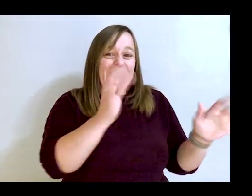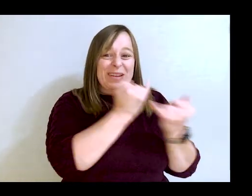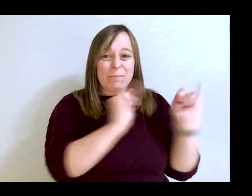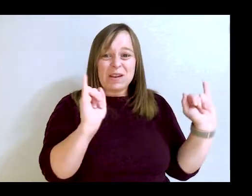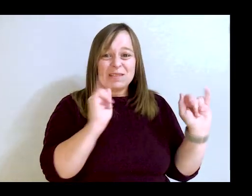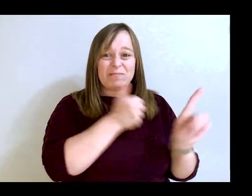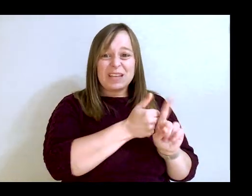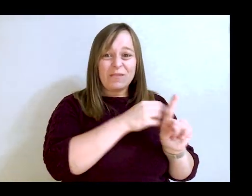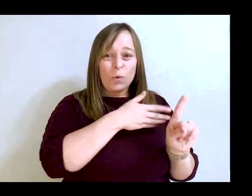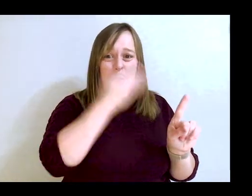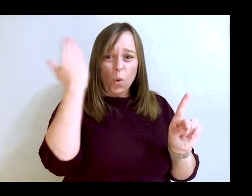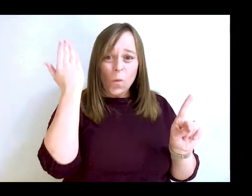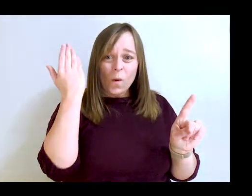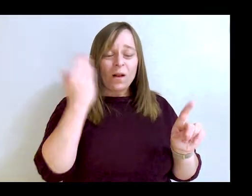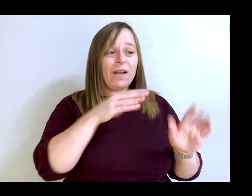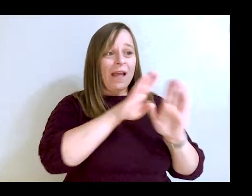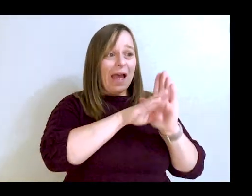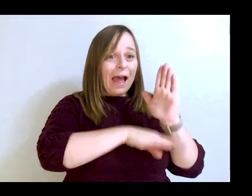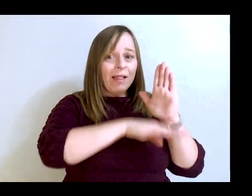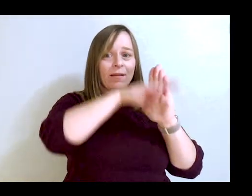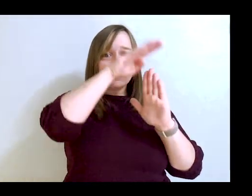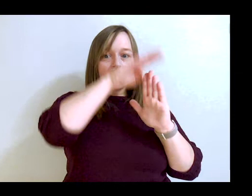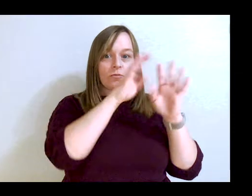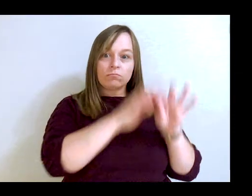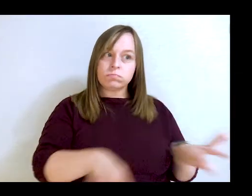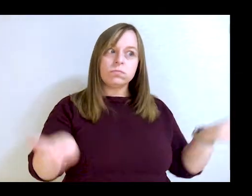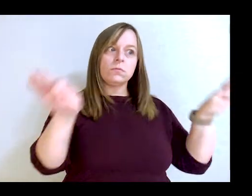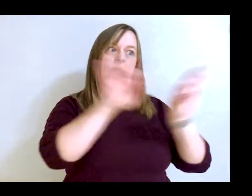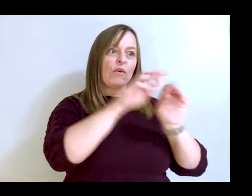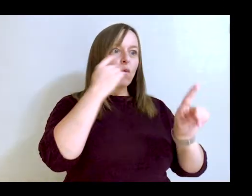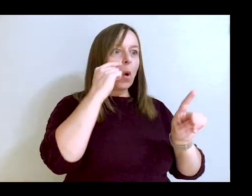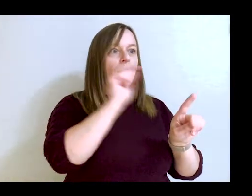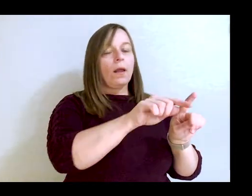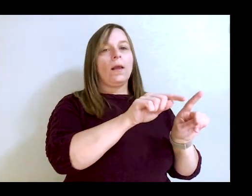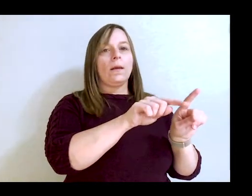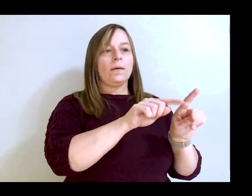independence. The elevation was very, very important for him so he could